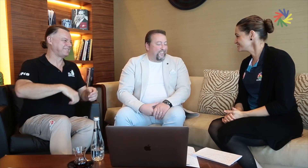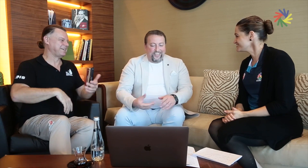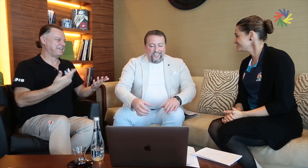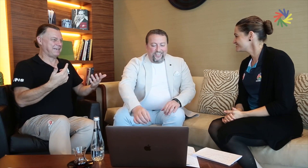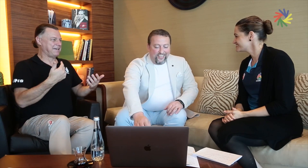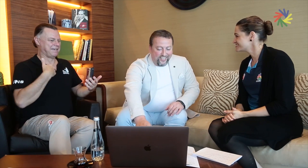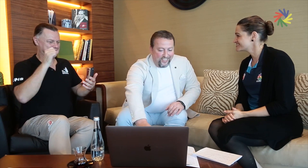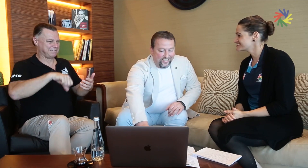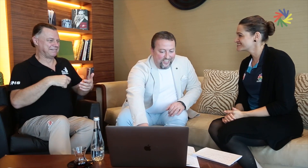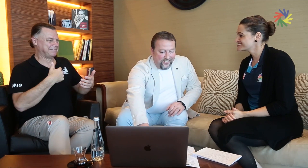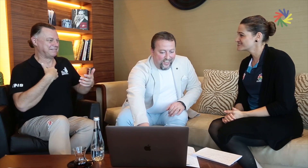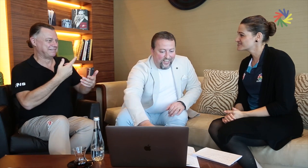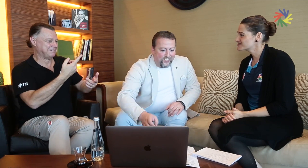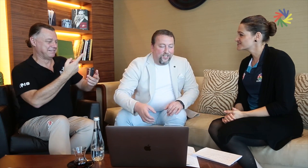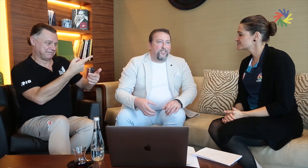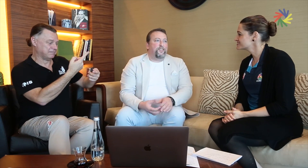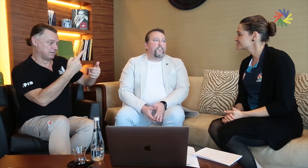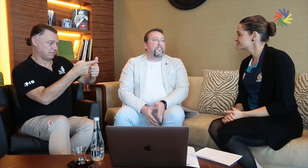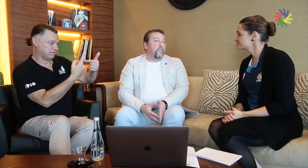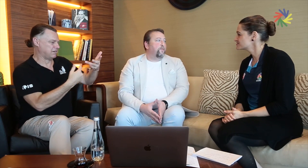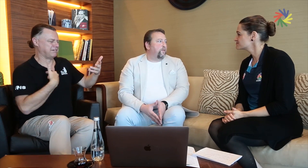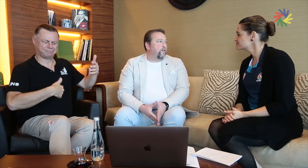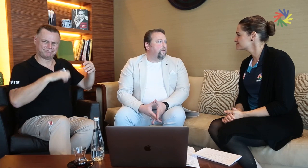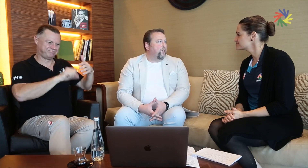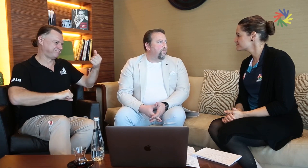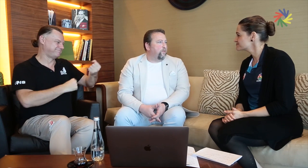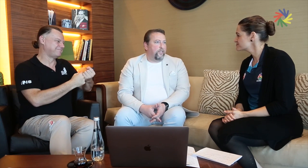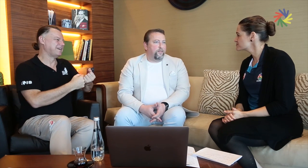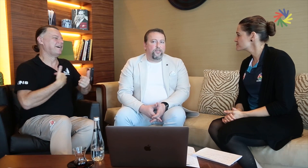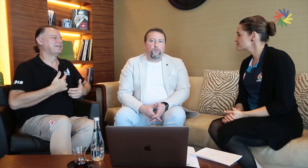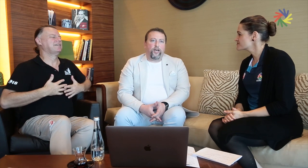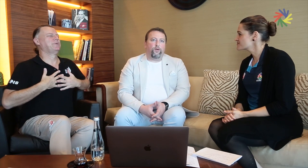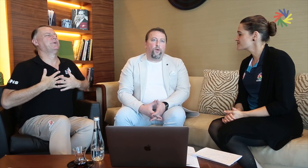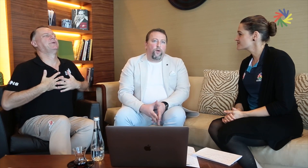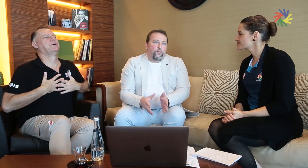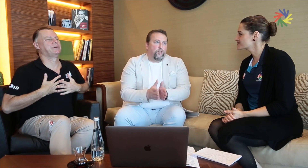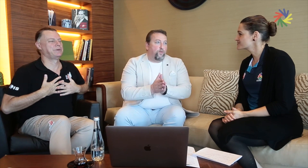Oh definitely. Kronos is extremely pleased to be a huge part of the Games that makes